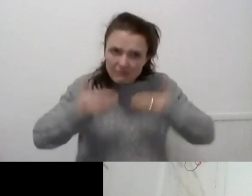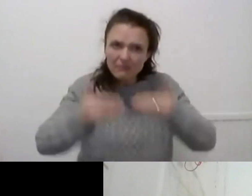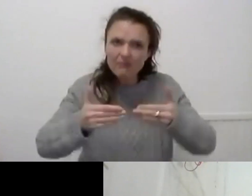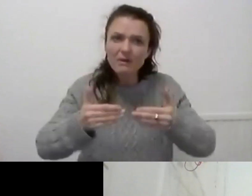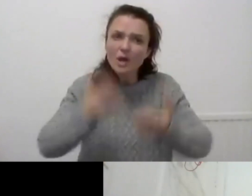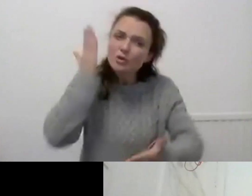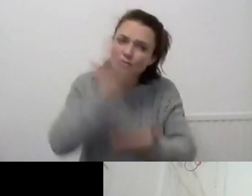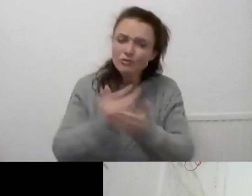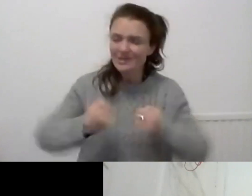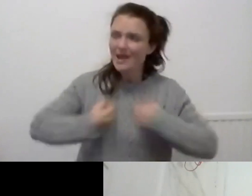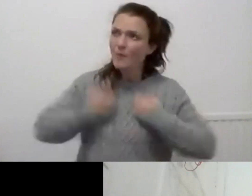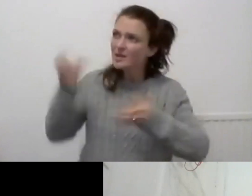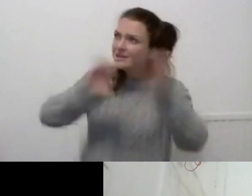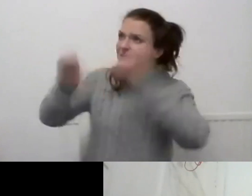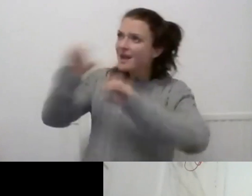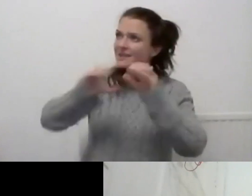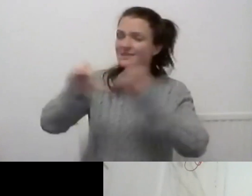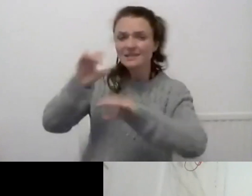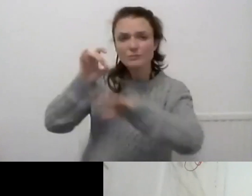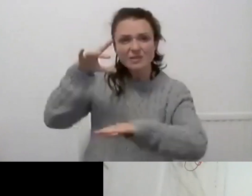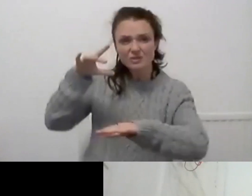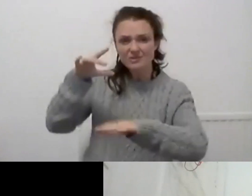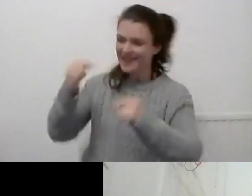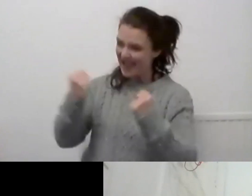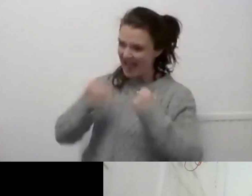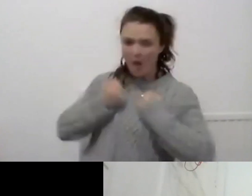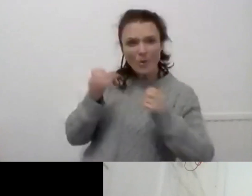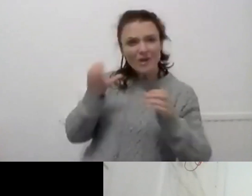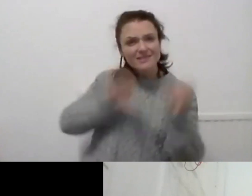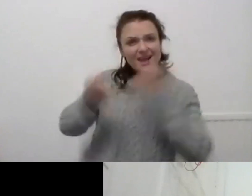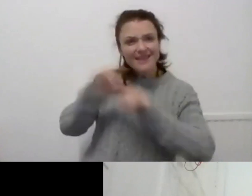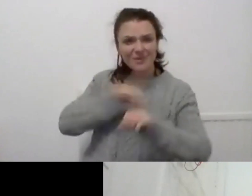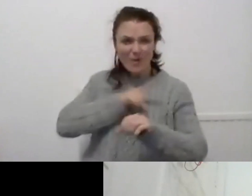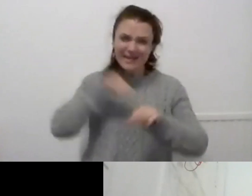belong to all of us. We, you know, Dr. faceva, you know, all these people are really trusted